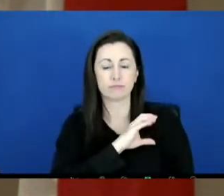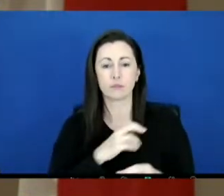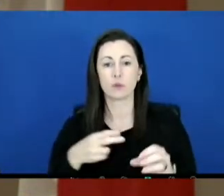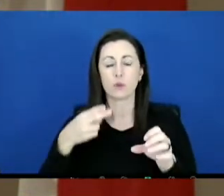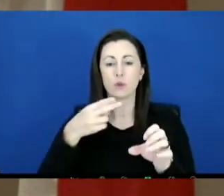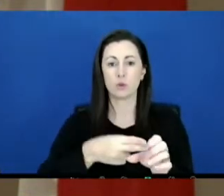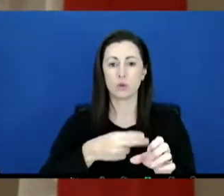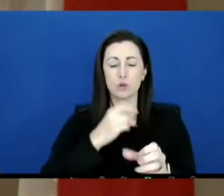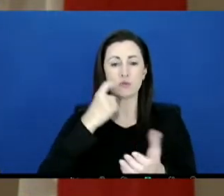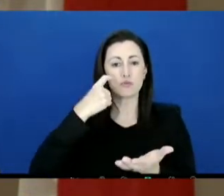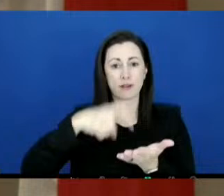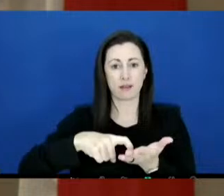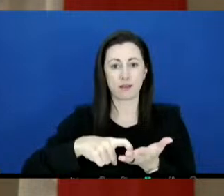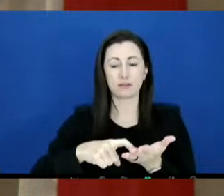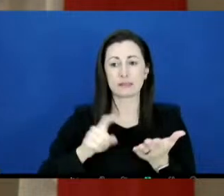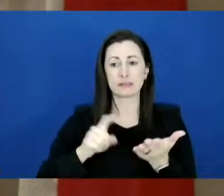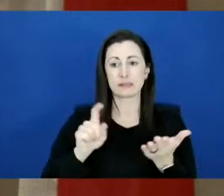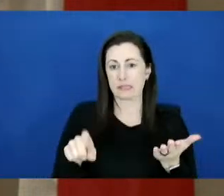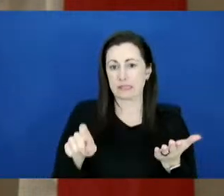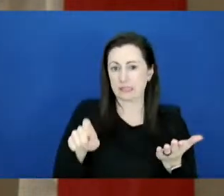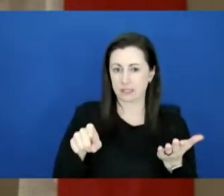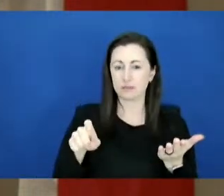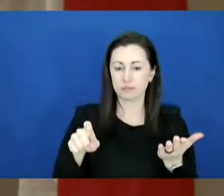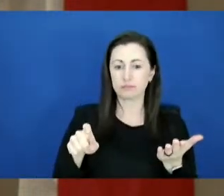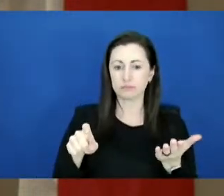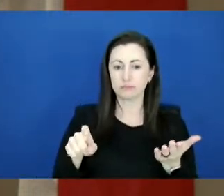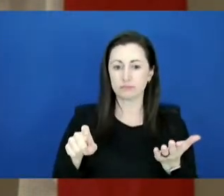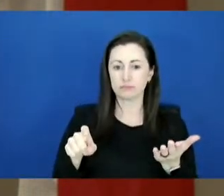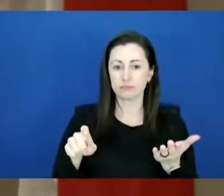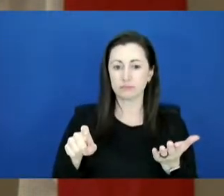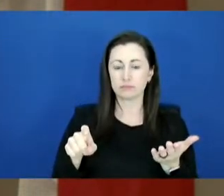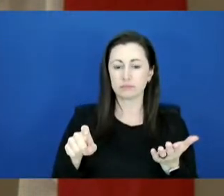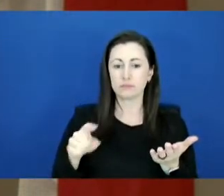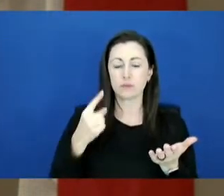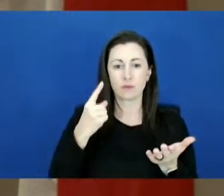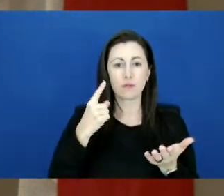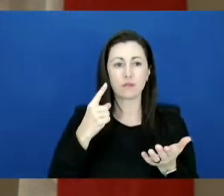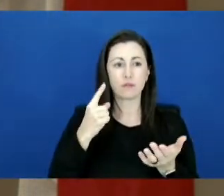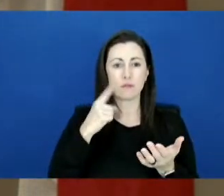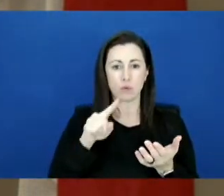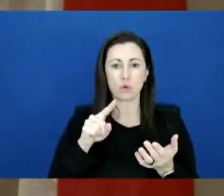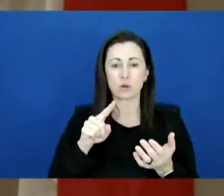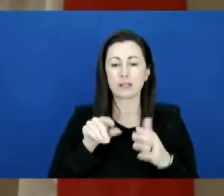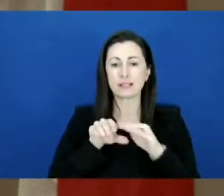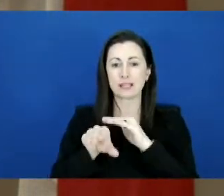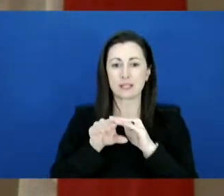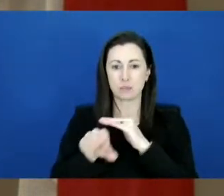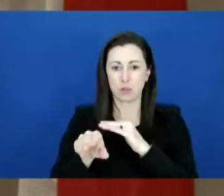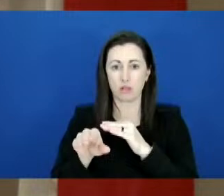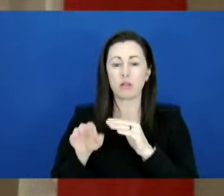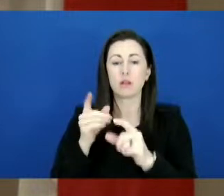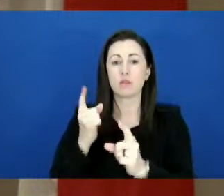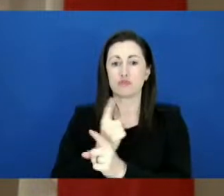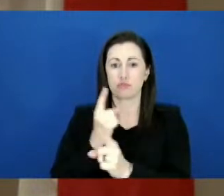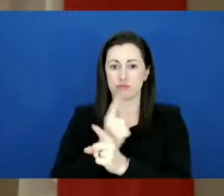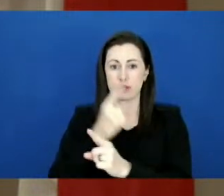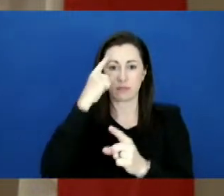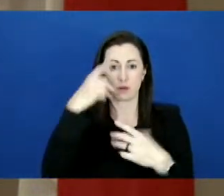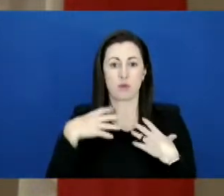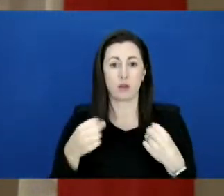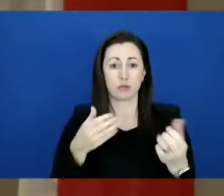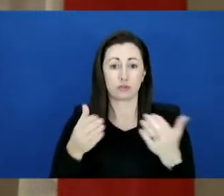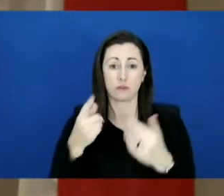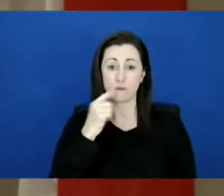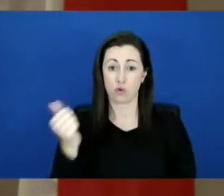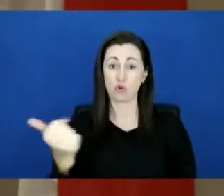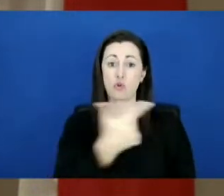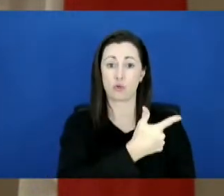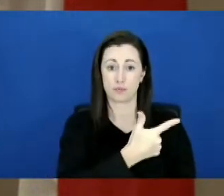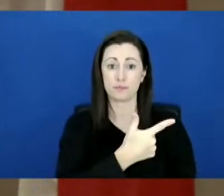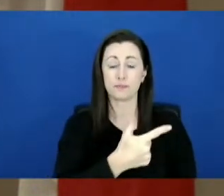IN MECKLENBURG AND URGE ALL